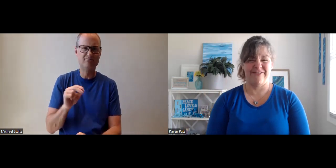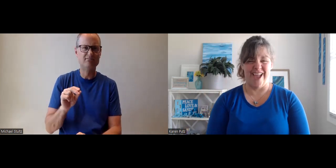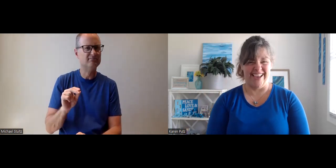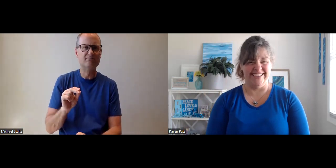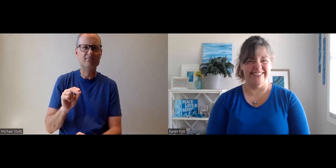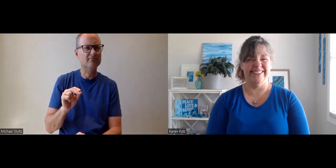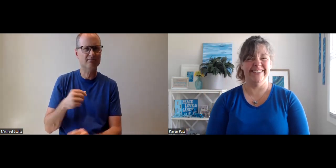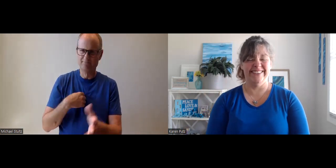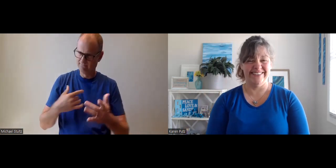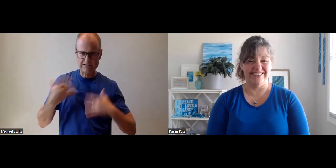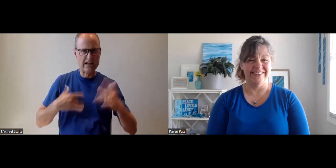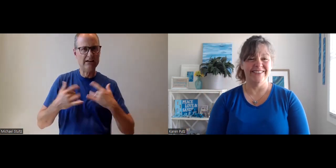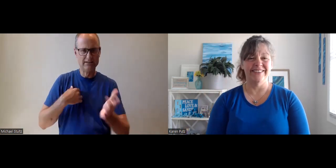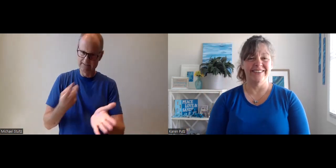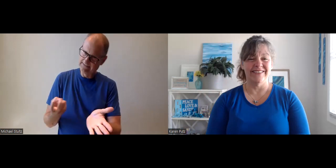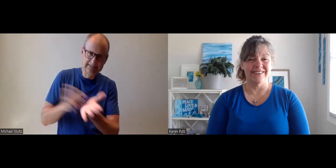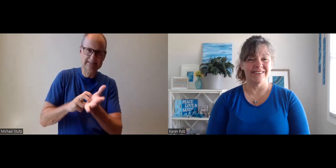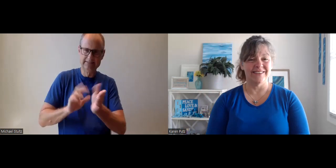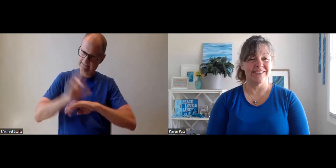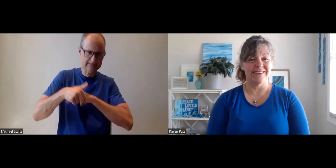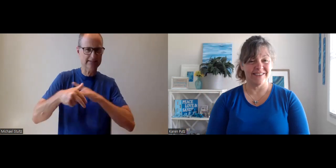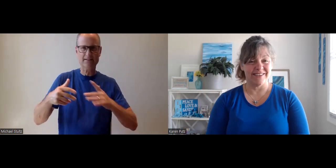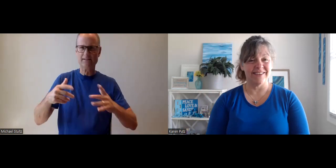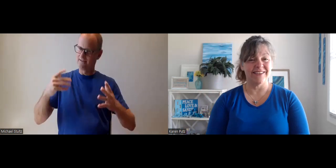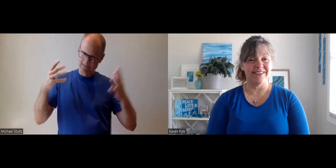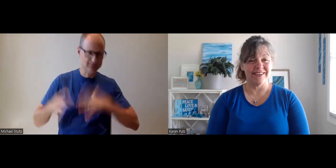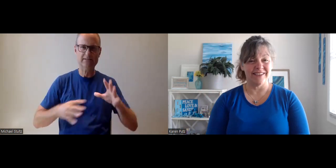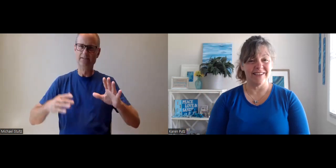The word passion for me means to get up,